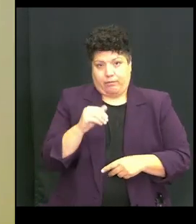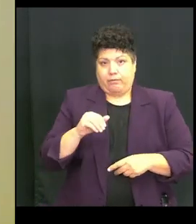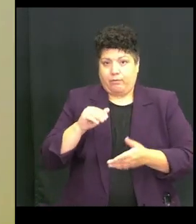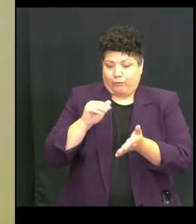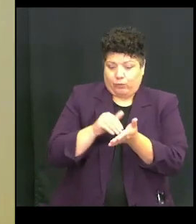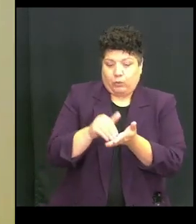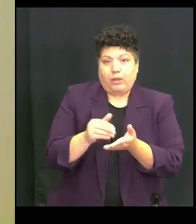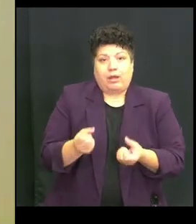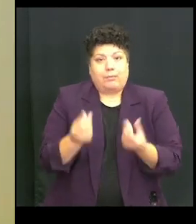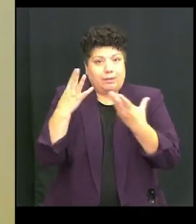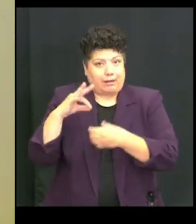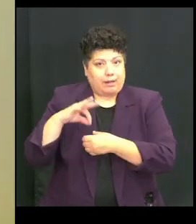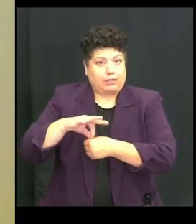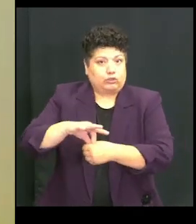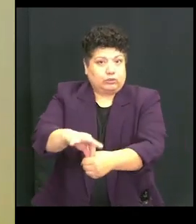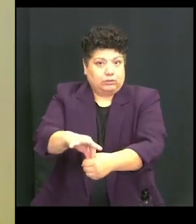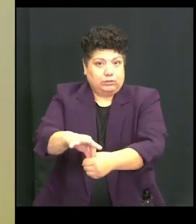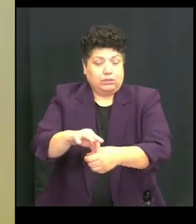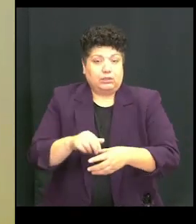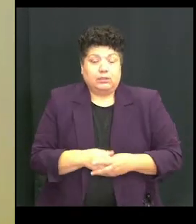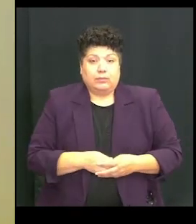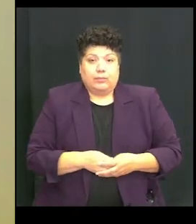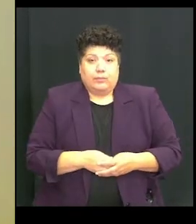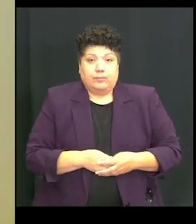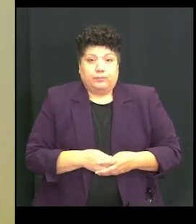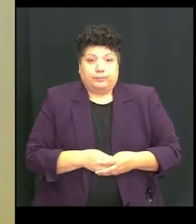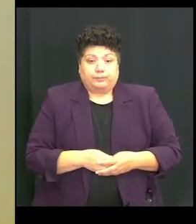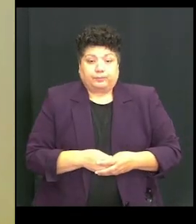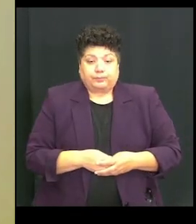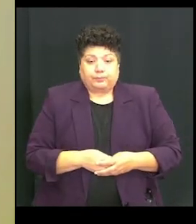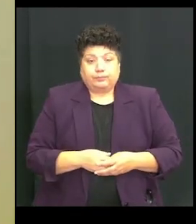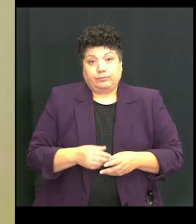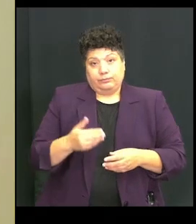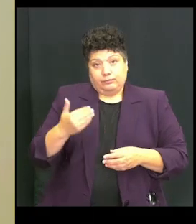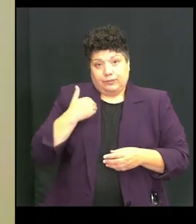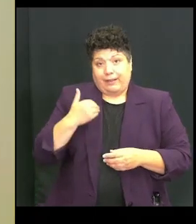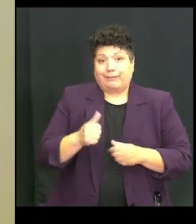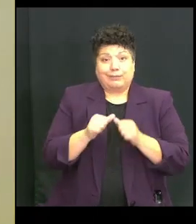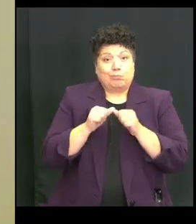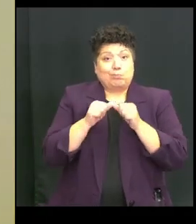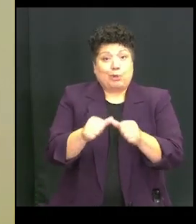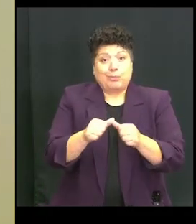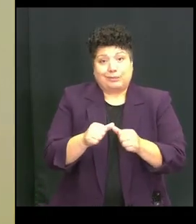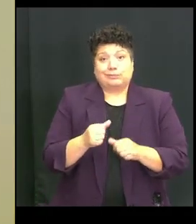You know, the idea of the permanent campaign that we're always in.